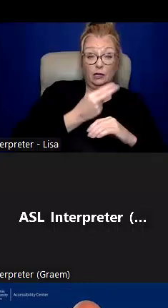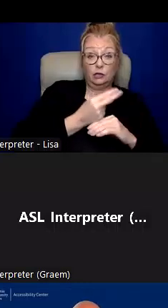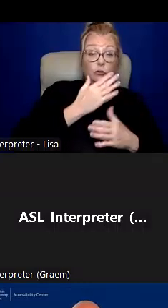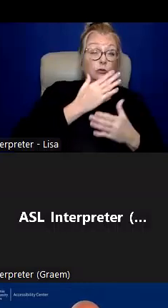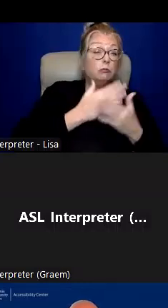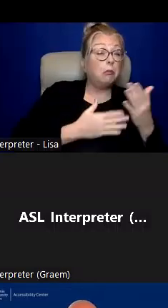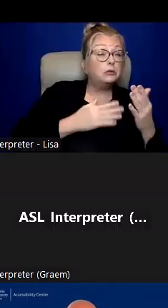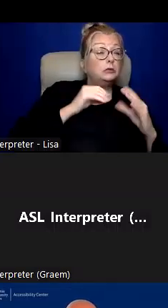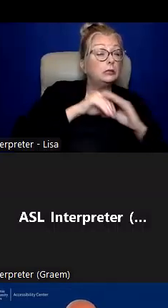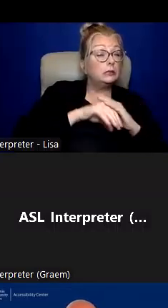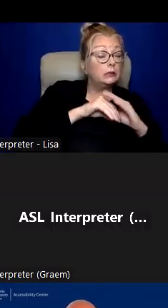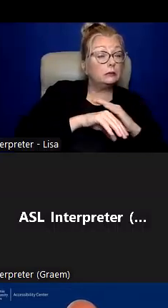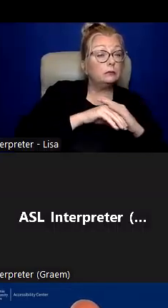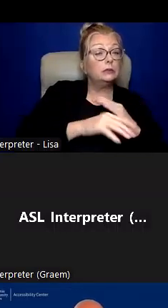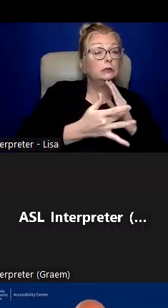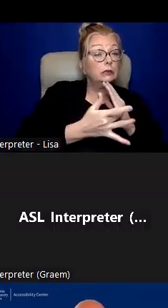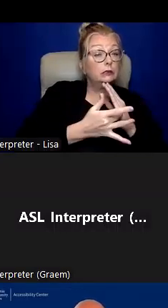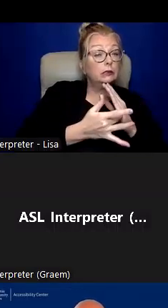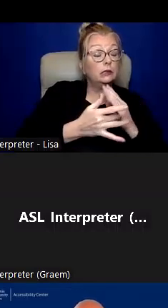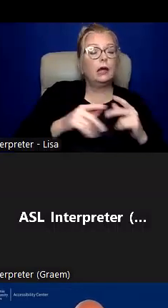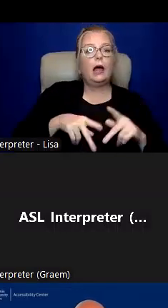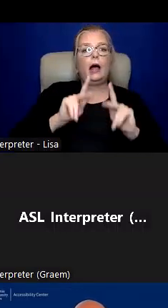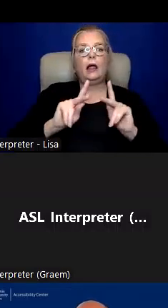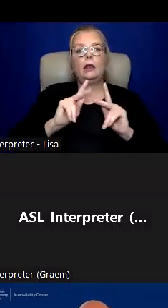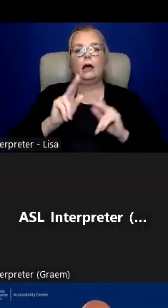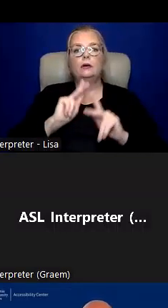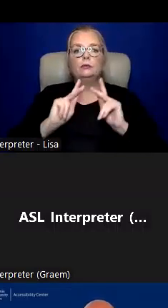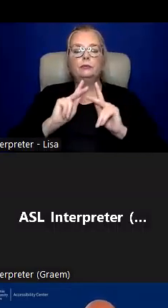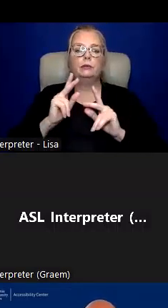It enables them to receive access. Might not be in exactly the same way,